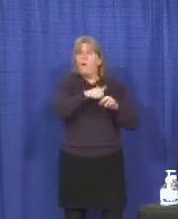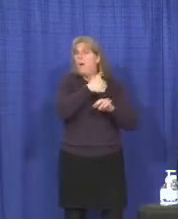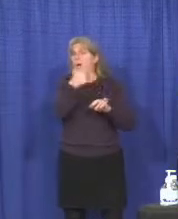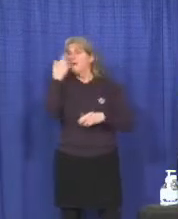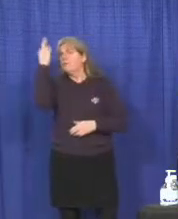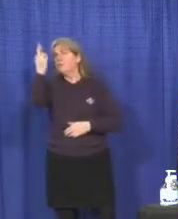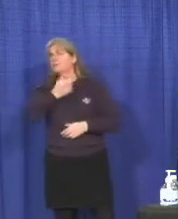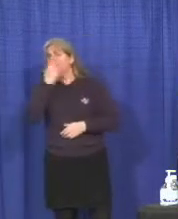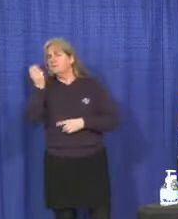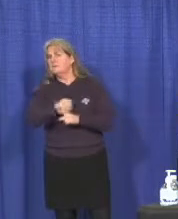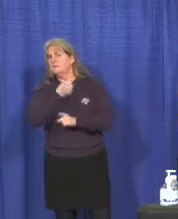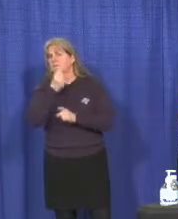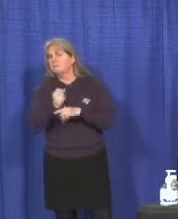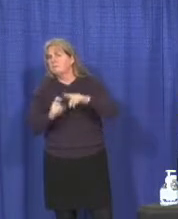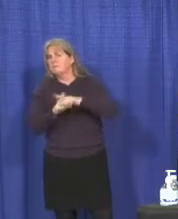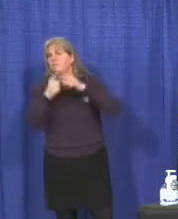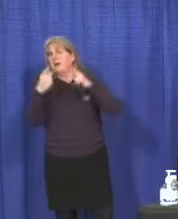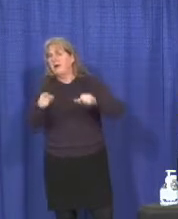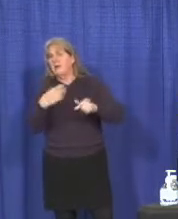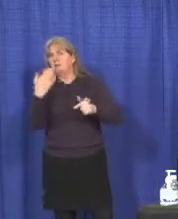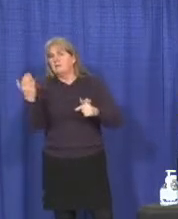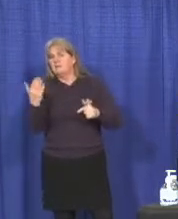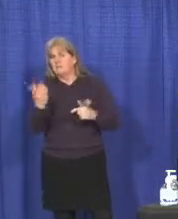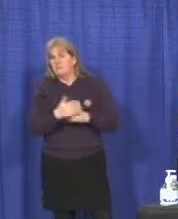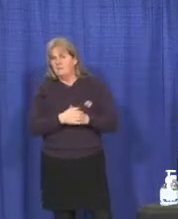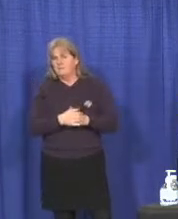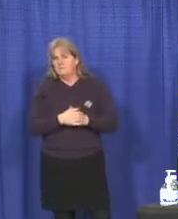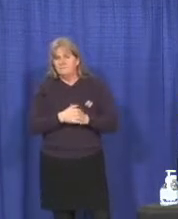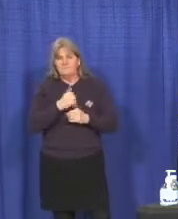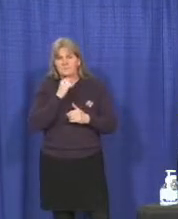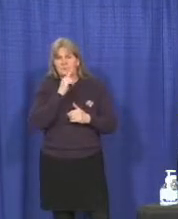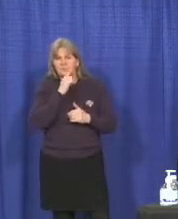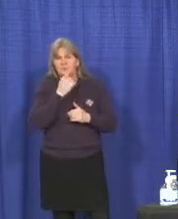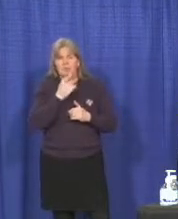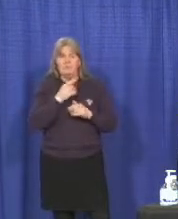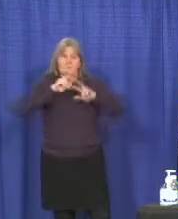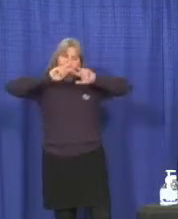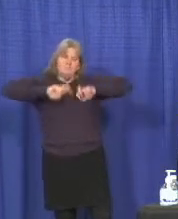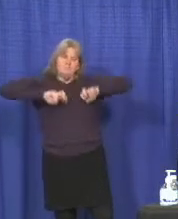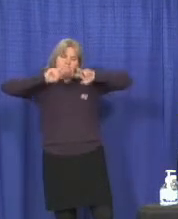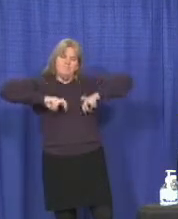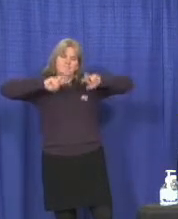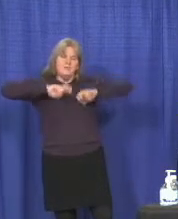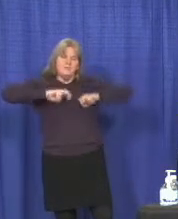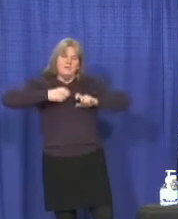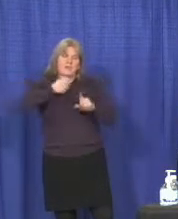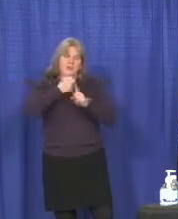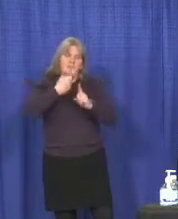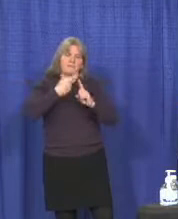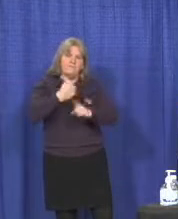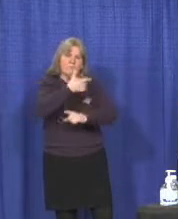vaccination was a coincidence in the event would've happened due to other reasons.